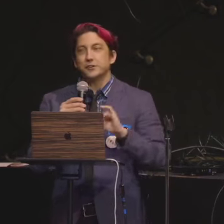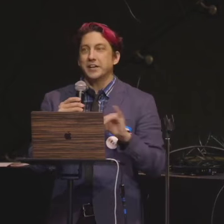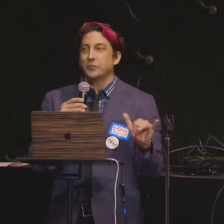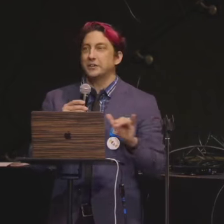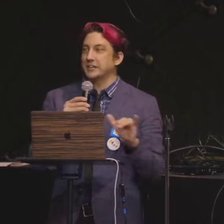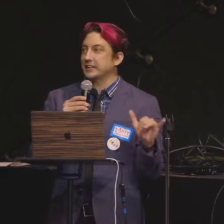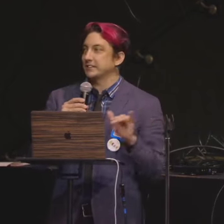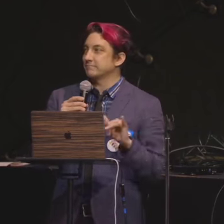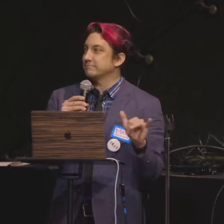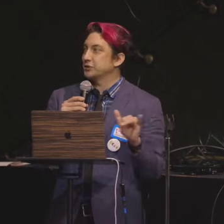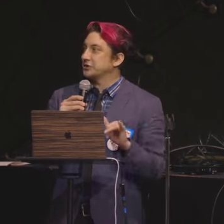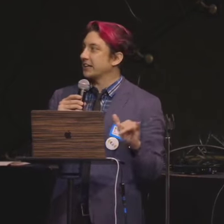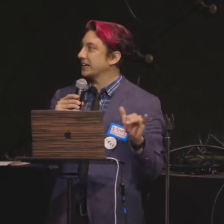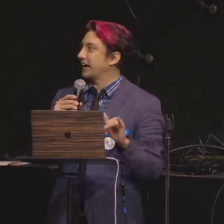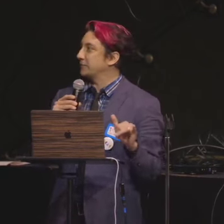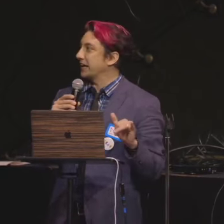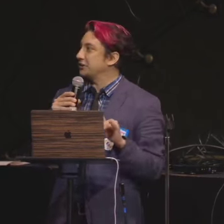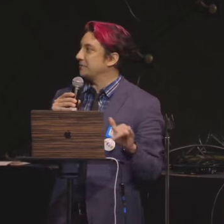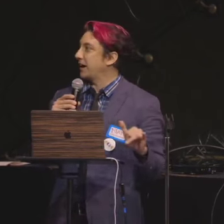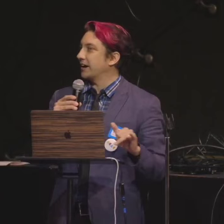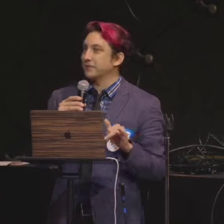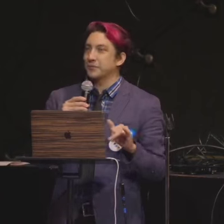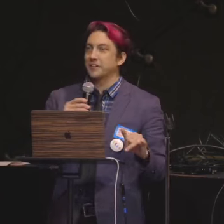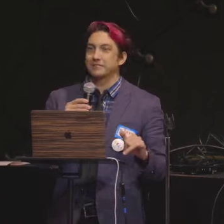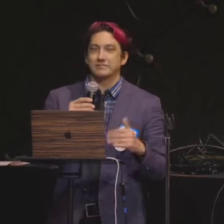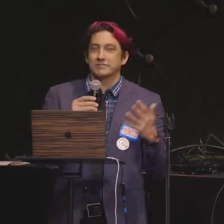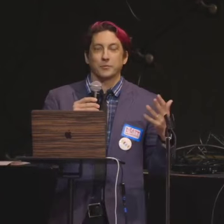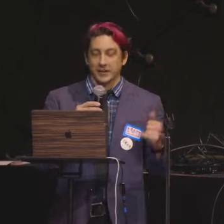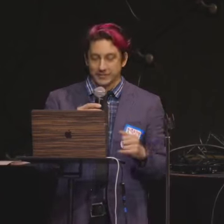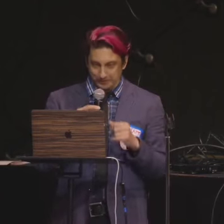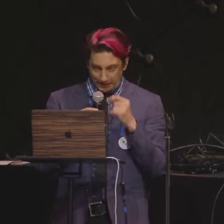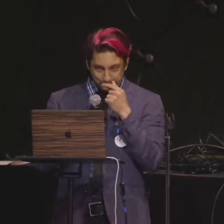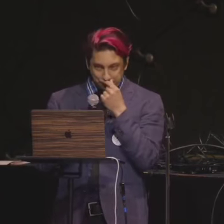and then you need a way to connect them, usually like a cable, HDMI or whatever, right?